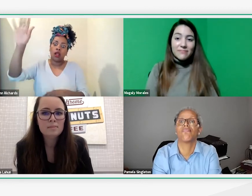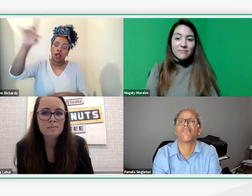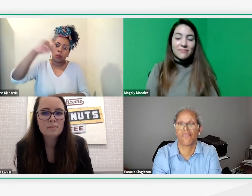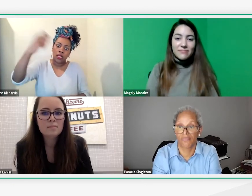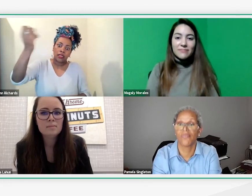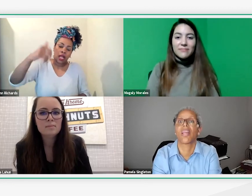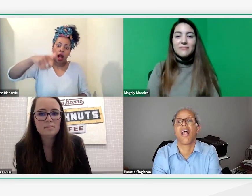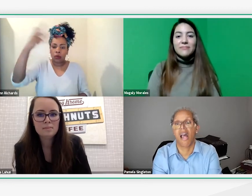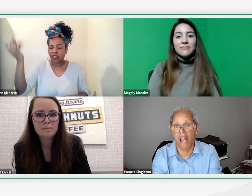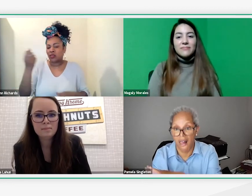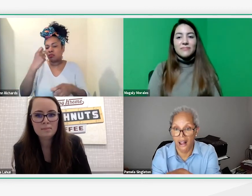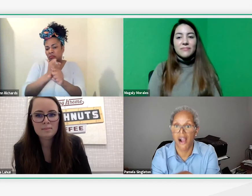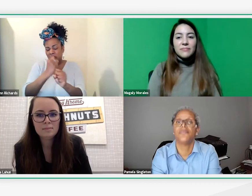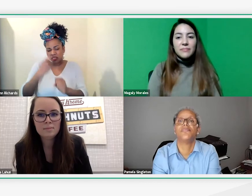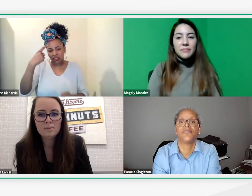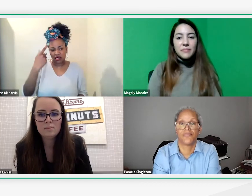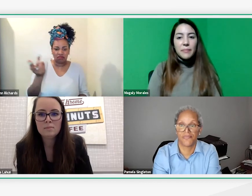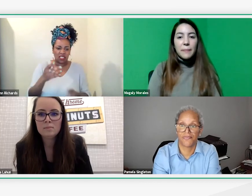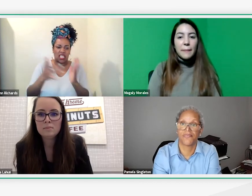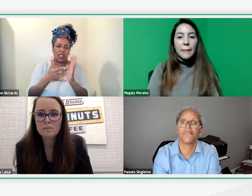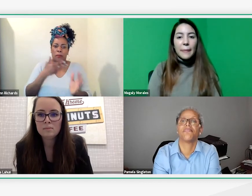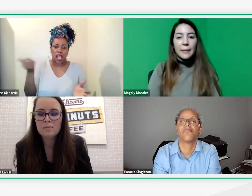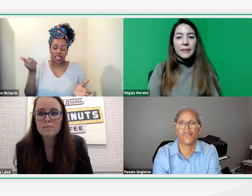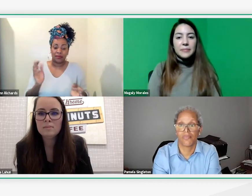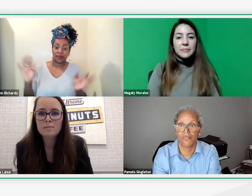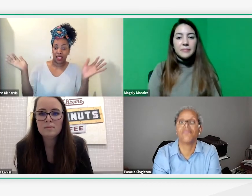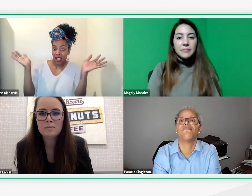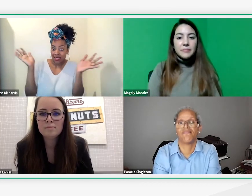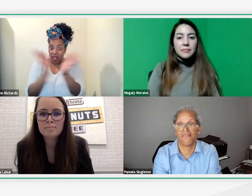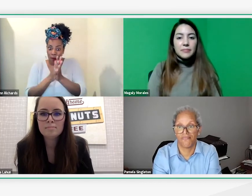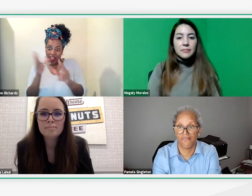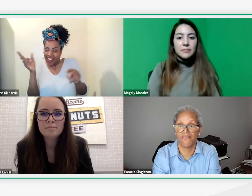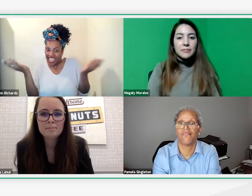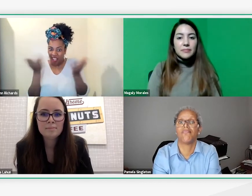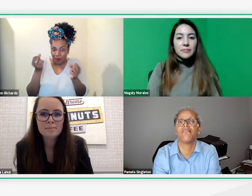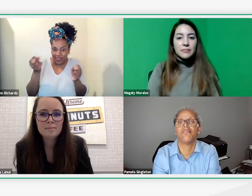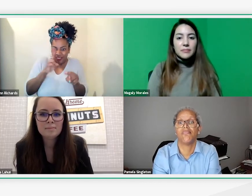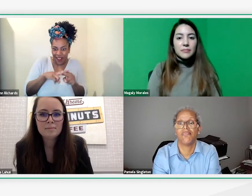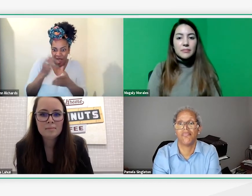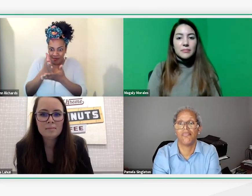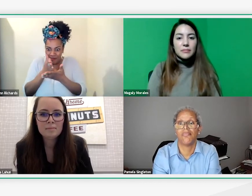waiting for a long time to get it back. That makes sense. Technology is better